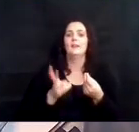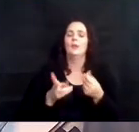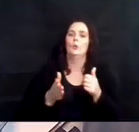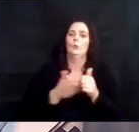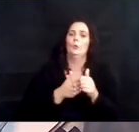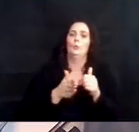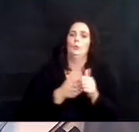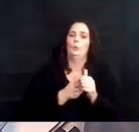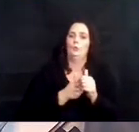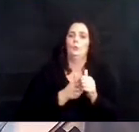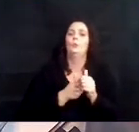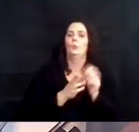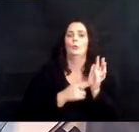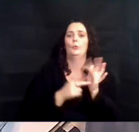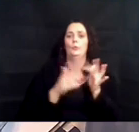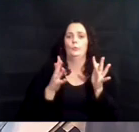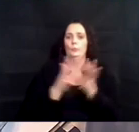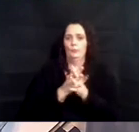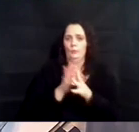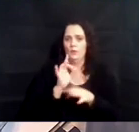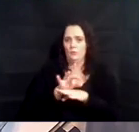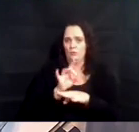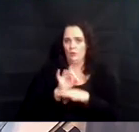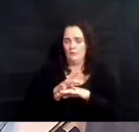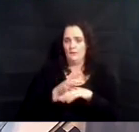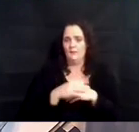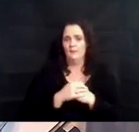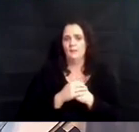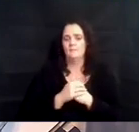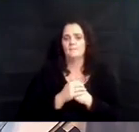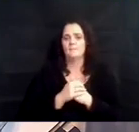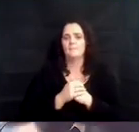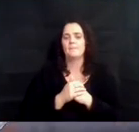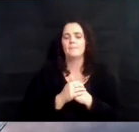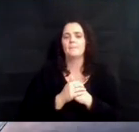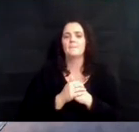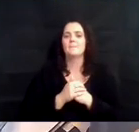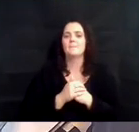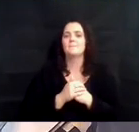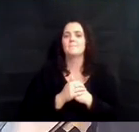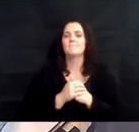Oops, nope, oh that's the one I would just saw, sorry I got I confused myself for a minute.